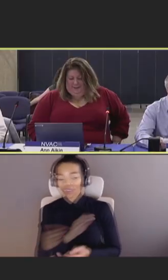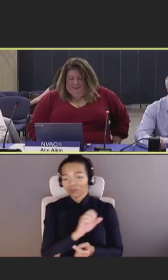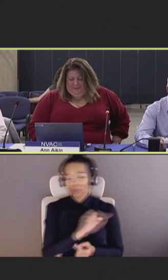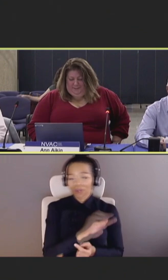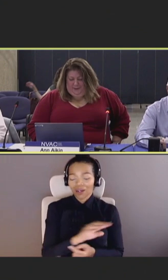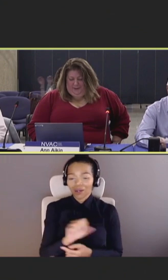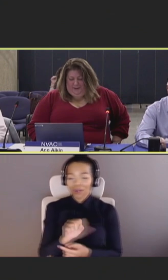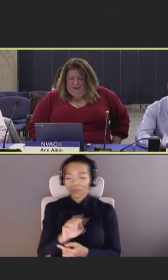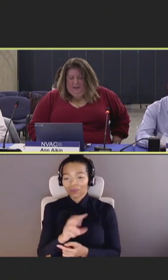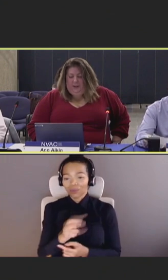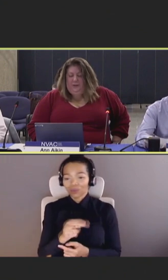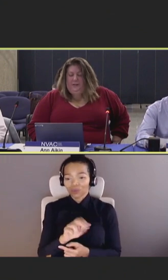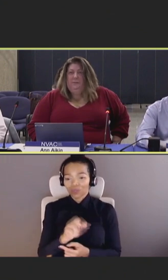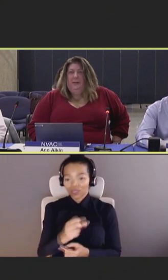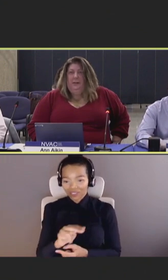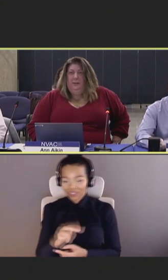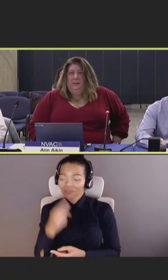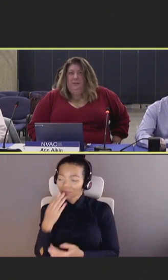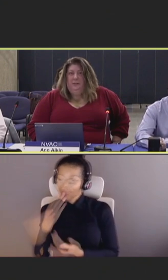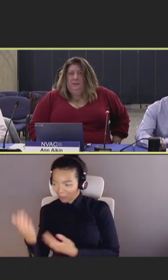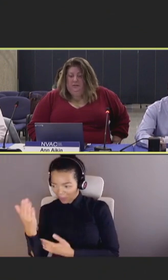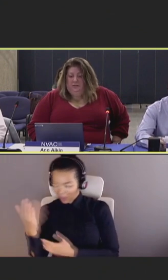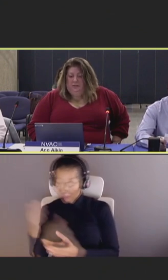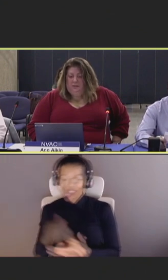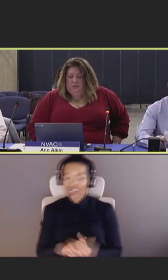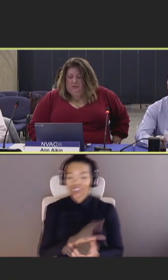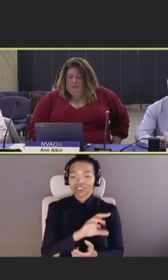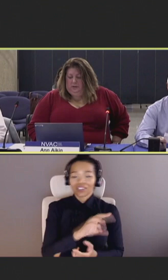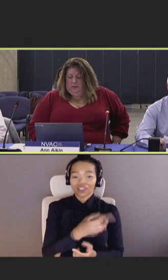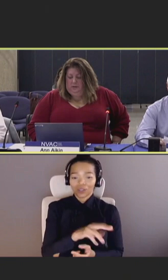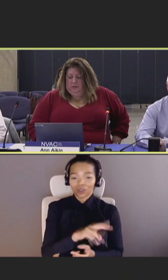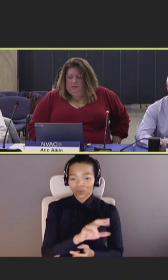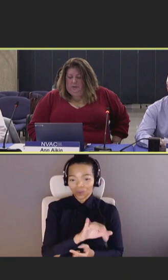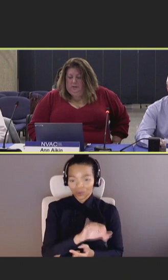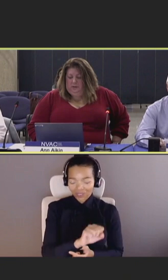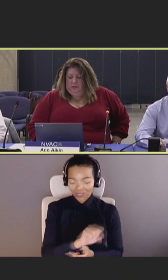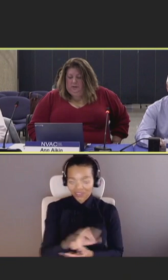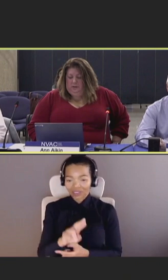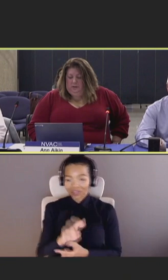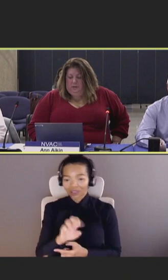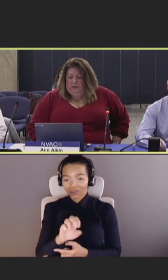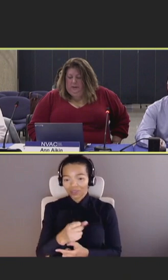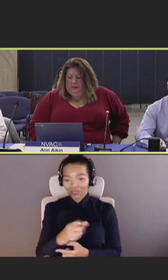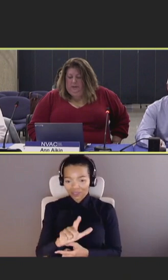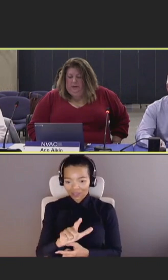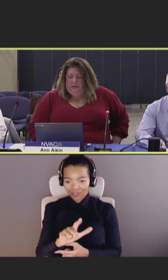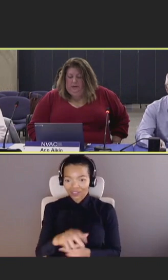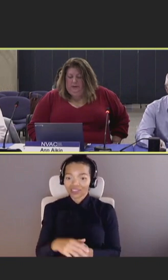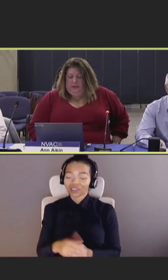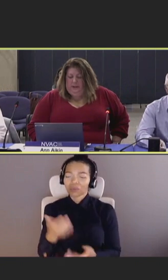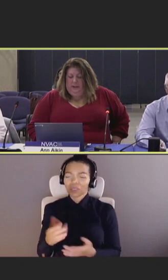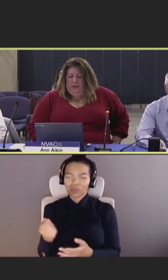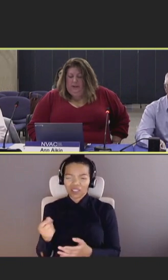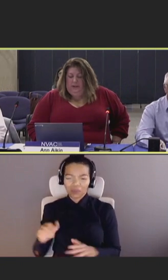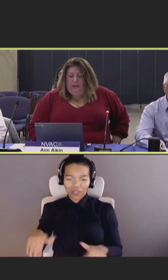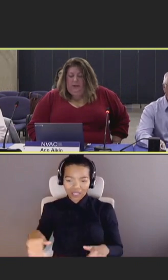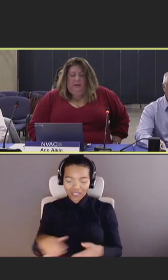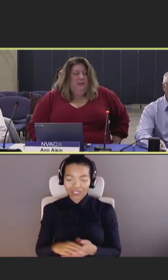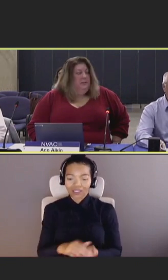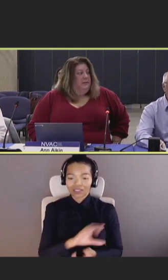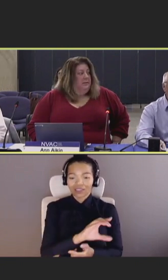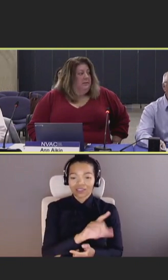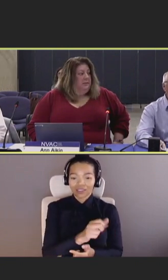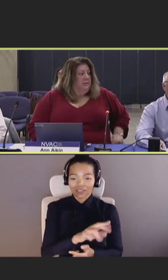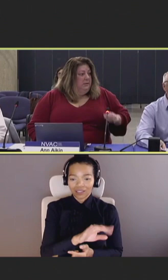Ann Aikin: Good morning. Chris Regal. He may be running a little bit late. Claire Hannan.